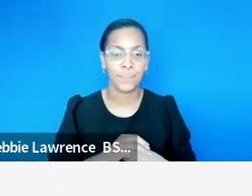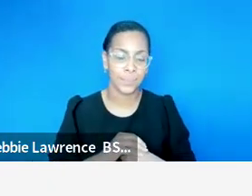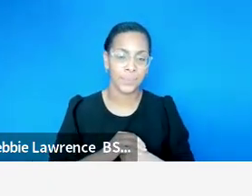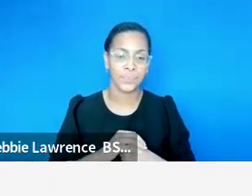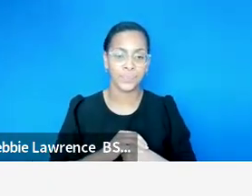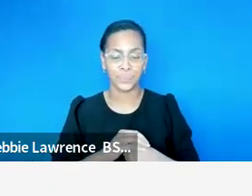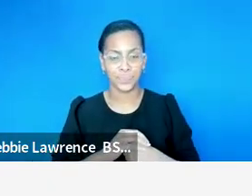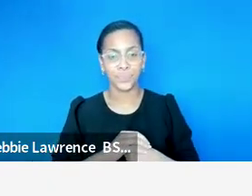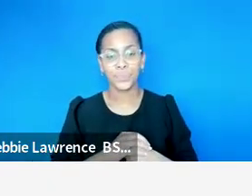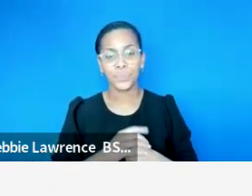I think we're nearly there.